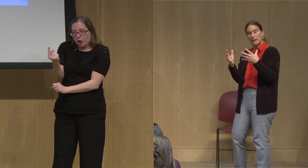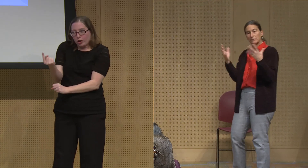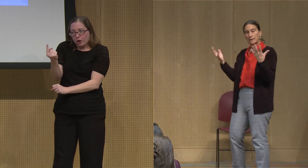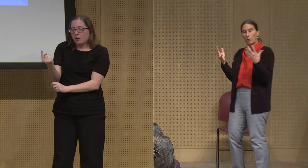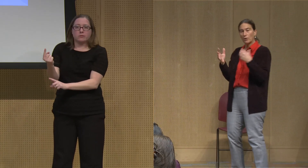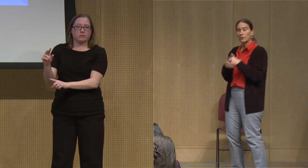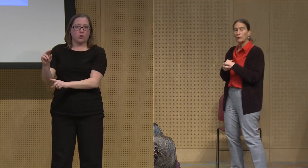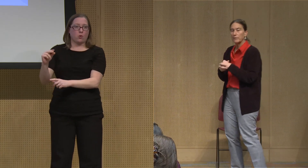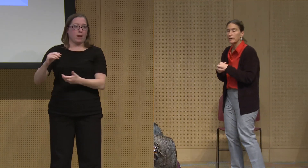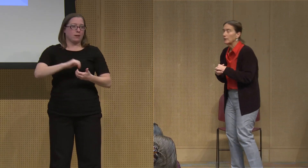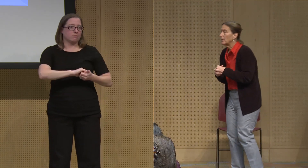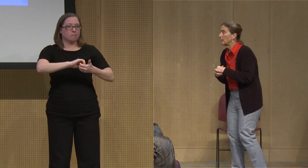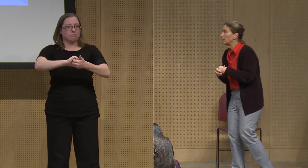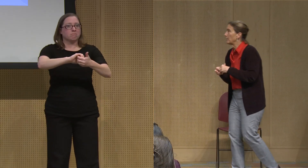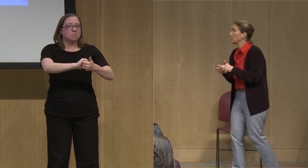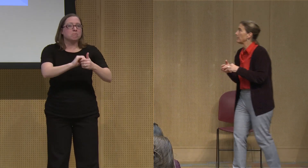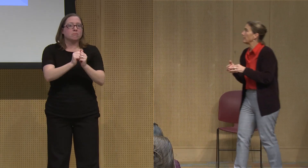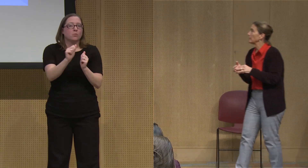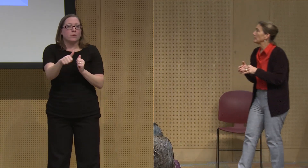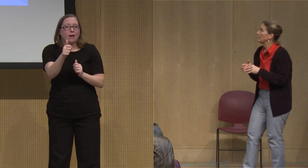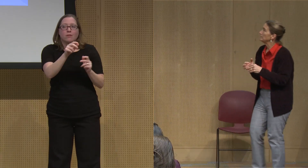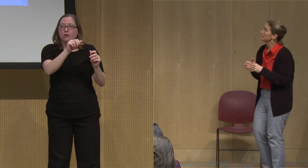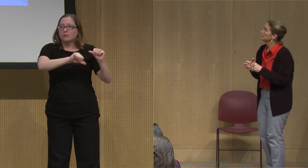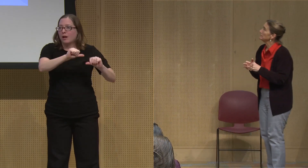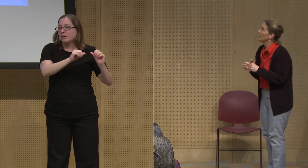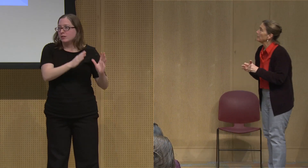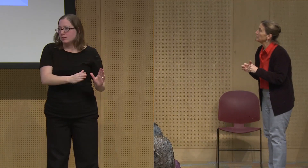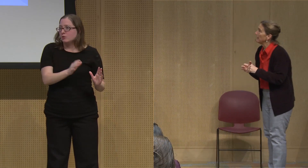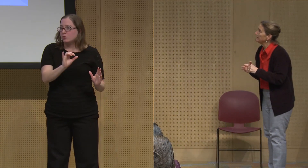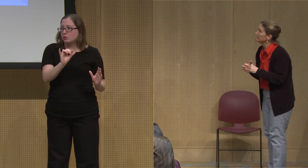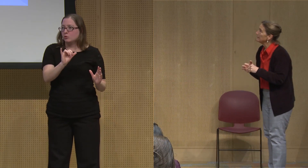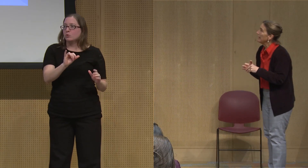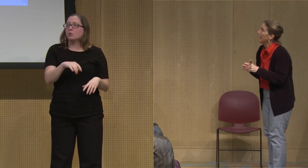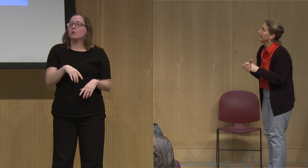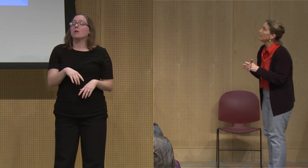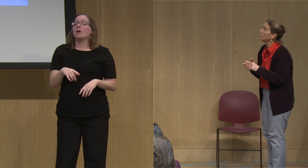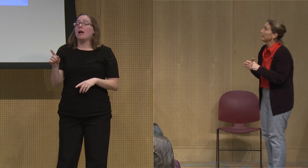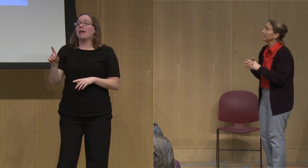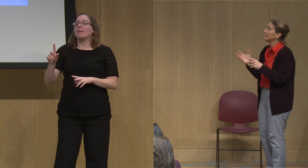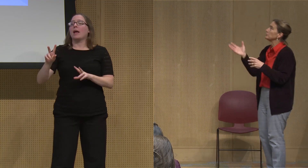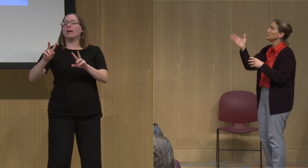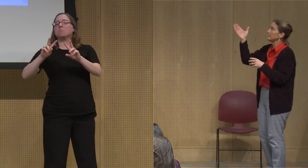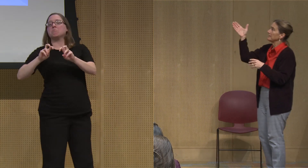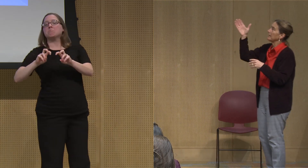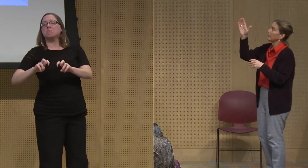THEY PARTNER WITH A NUMBER OF OTHER, UM-- OTHER SCIENTISTS, AND THEY LOOK AT ISSUES, AS I SAID, LIKE HEREDITY.